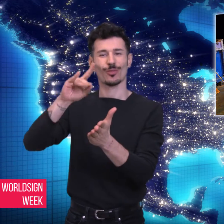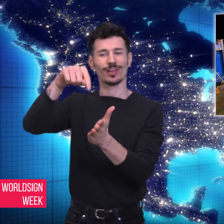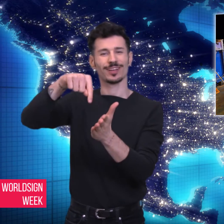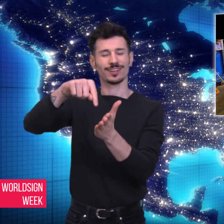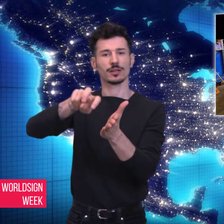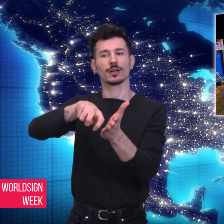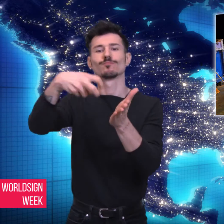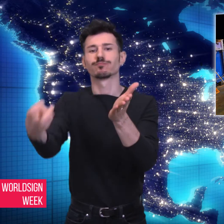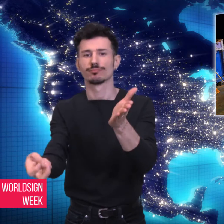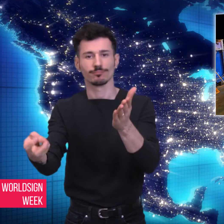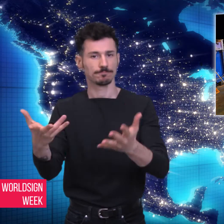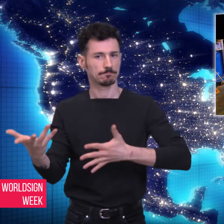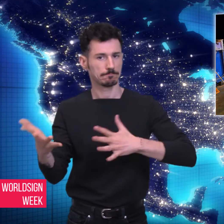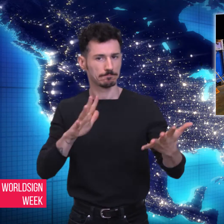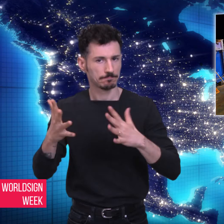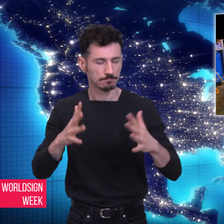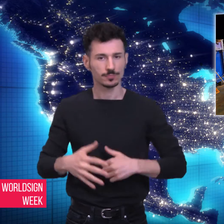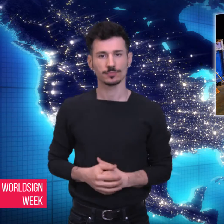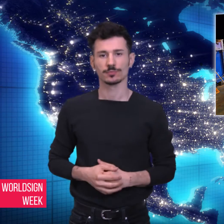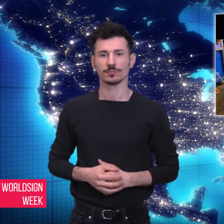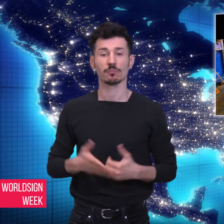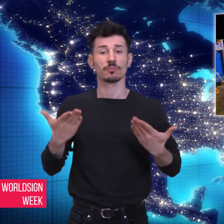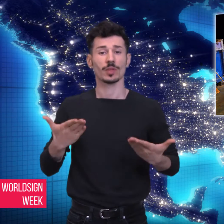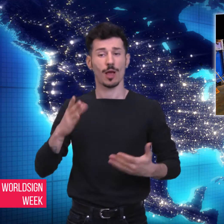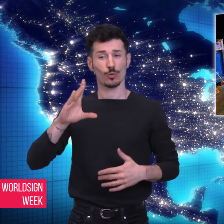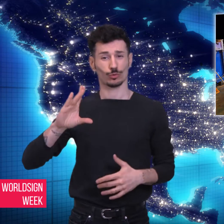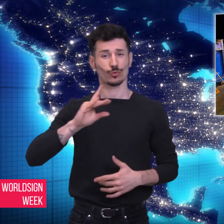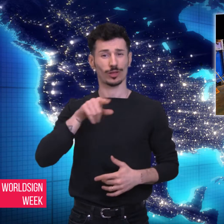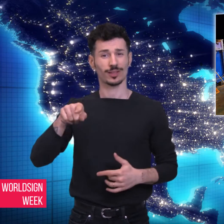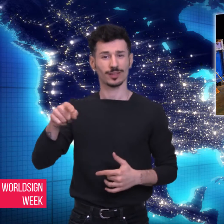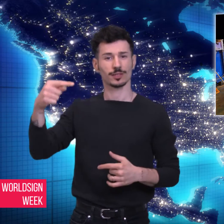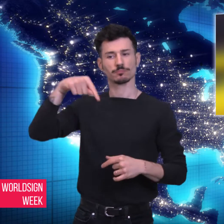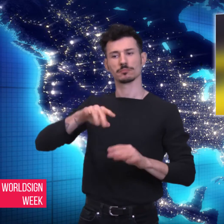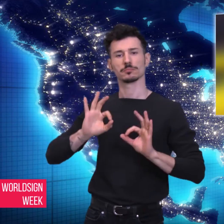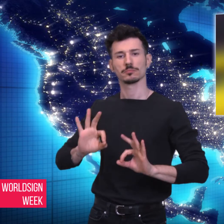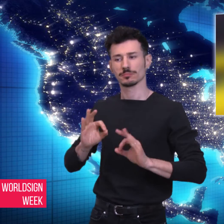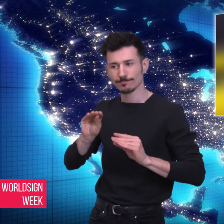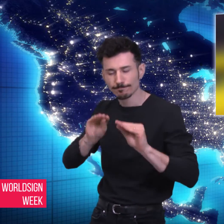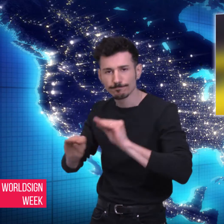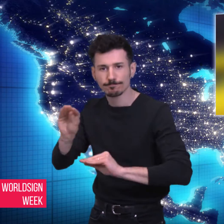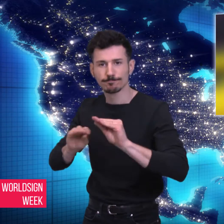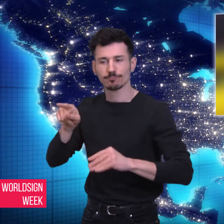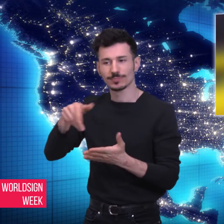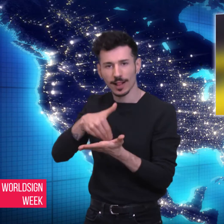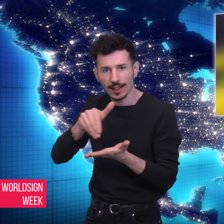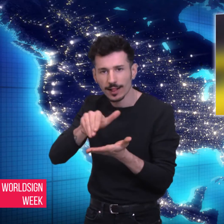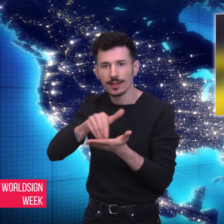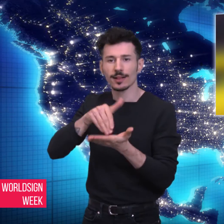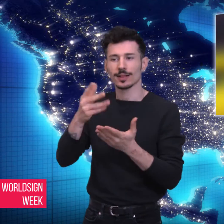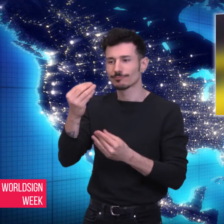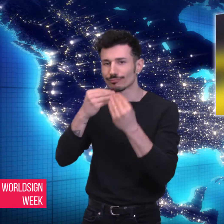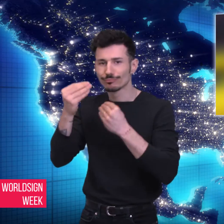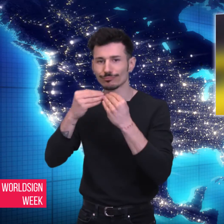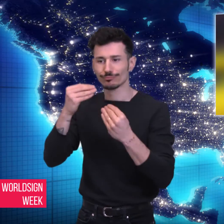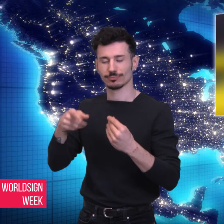shoreline. Some people are guessing it fell off a fishing boat. The dog is recovering well on the oil rig and it is